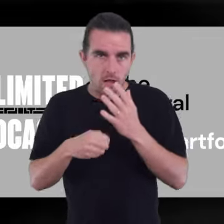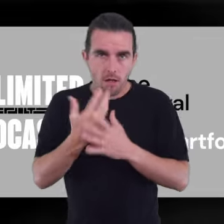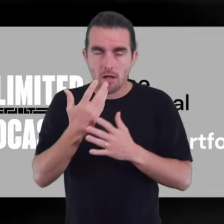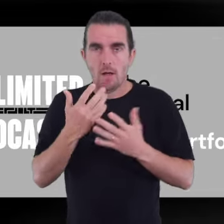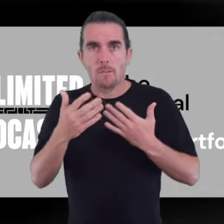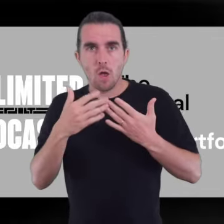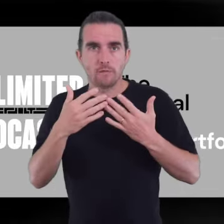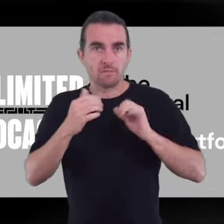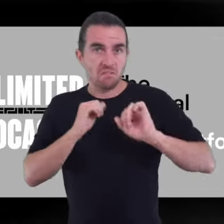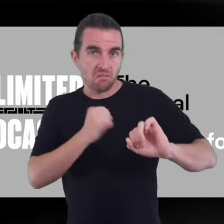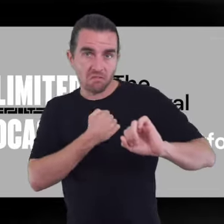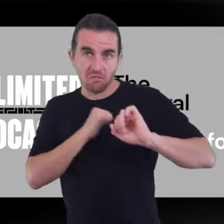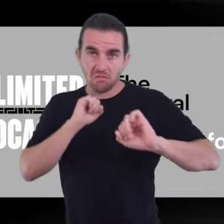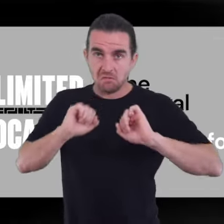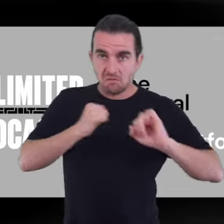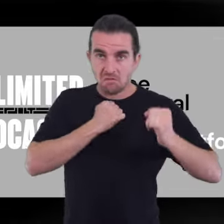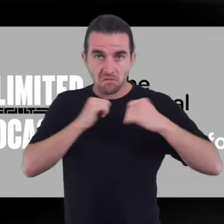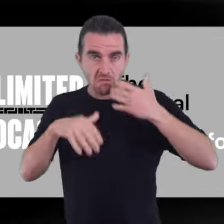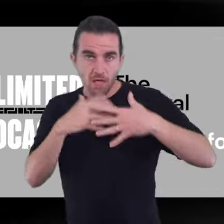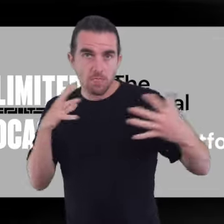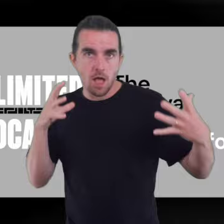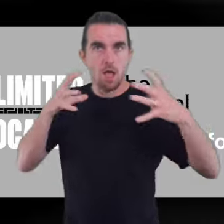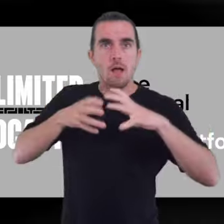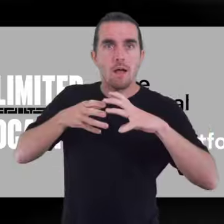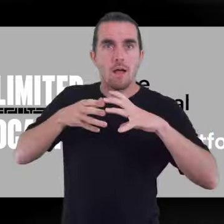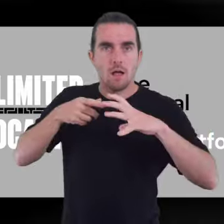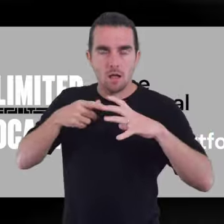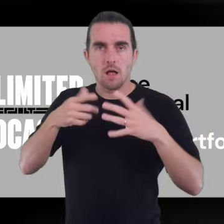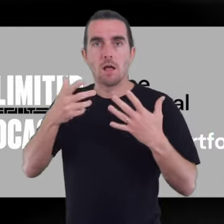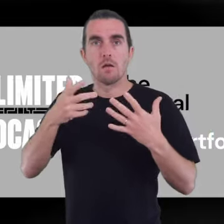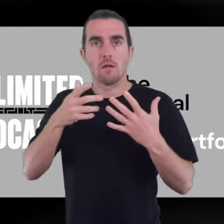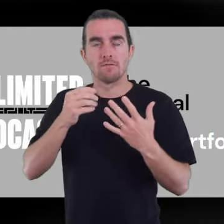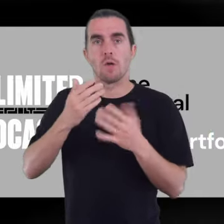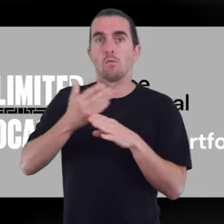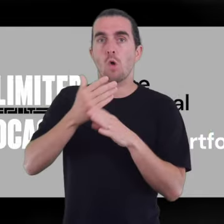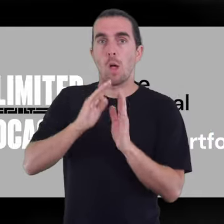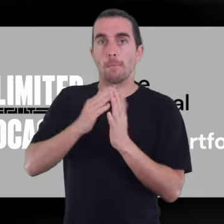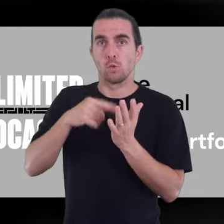a kind of asynchronous way of creating zines together, so it was a workbook that was sent off with a pack